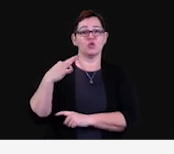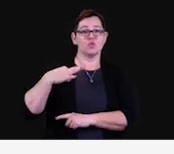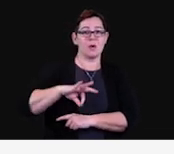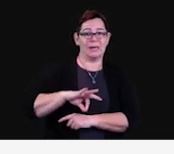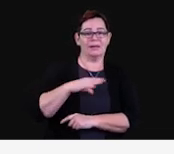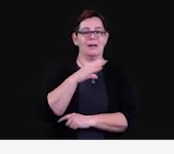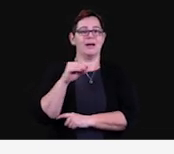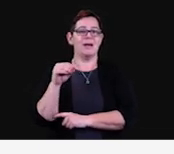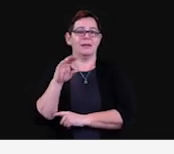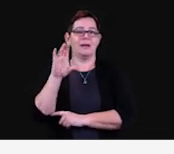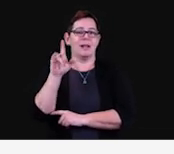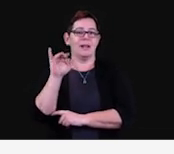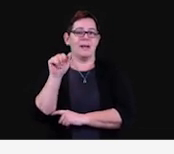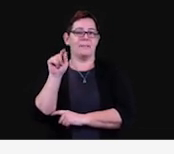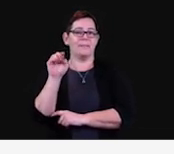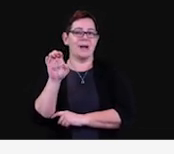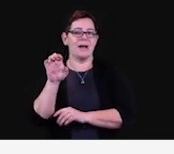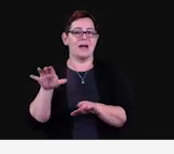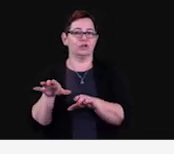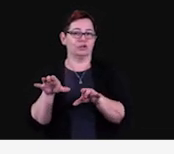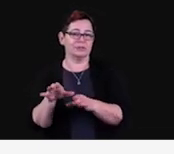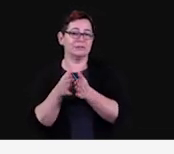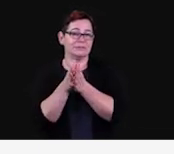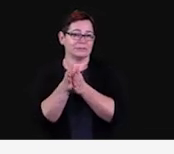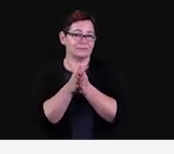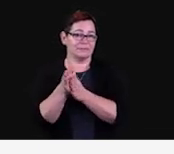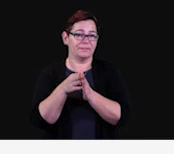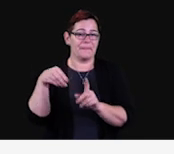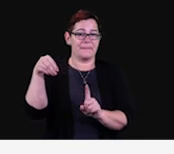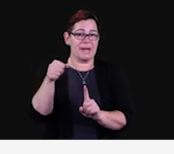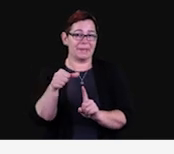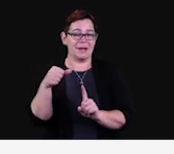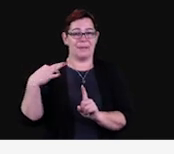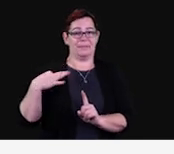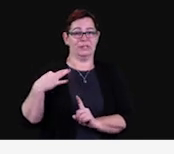Application for Individuals Who Become Residents of Canada to apply.